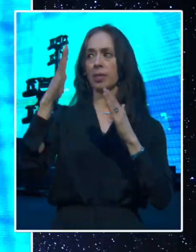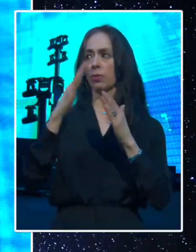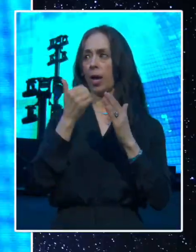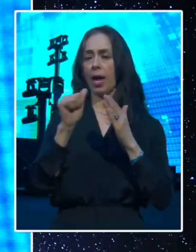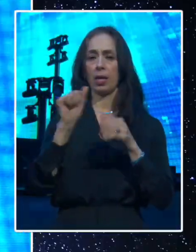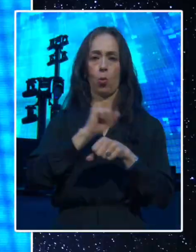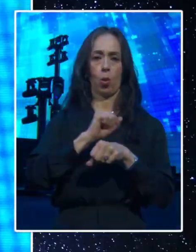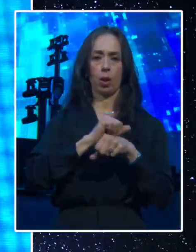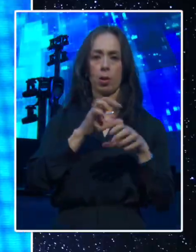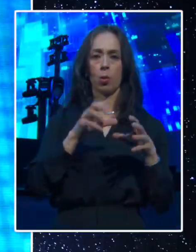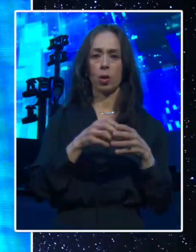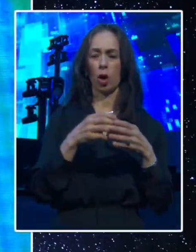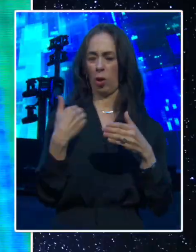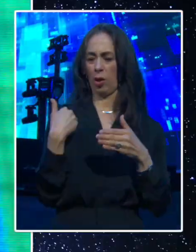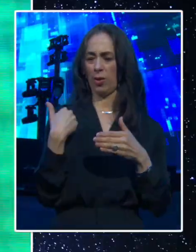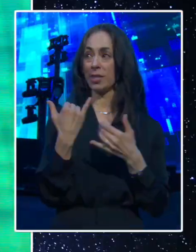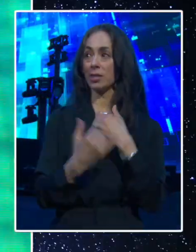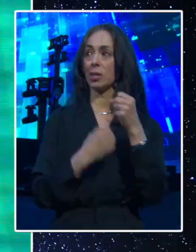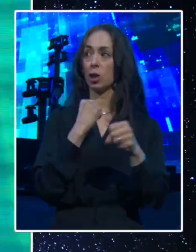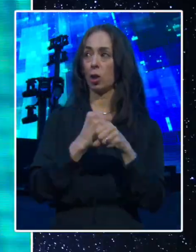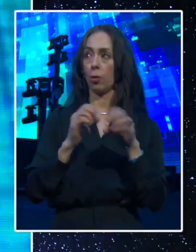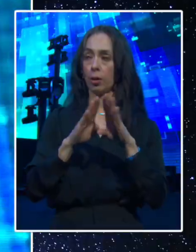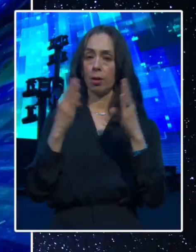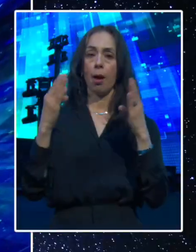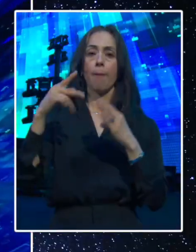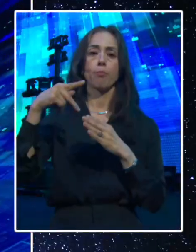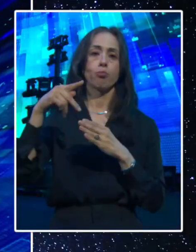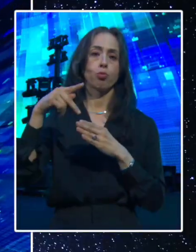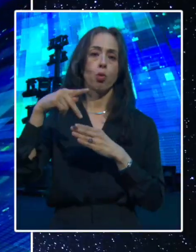Earlier this year, we launched our HPE ProLiant Gen12 servers.